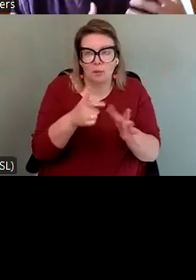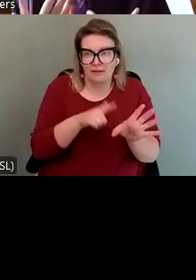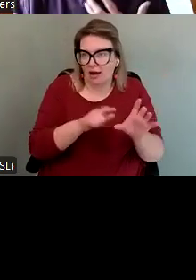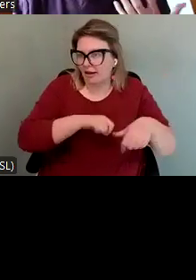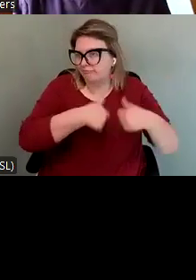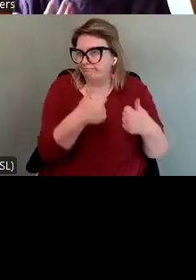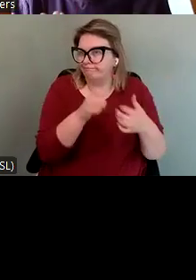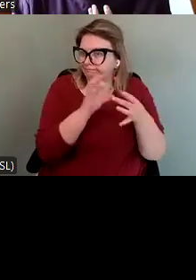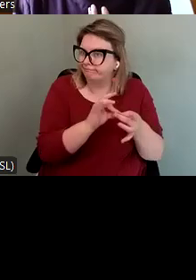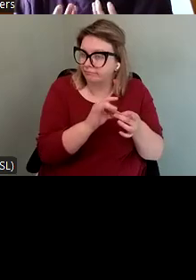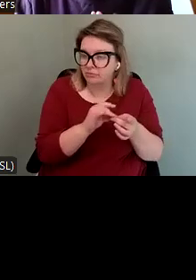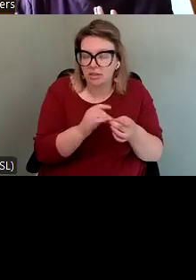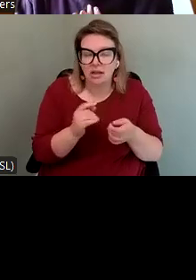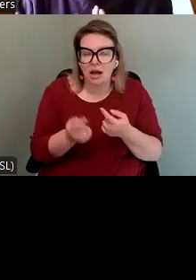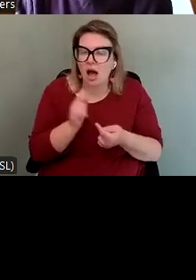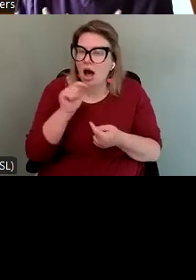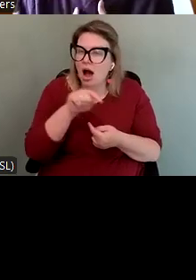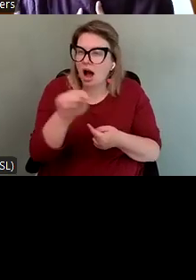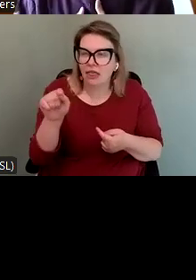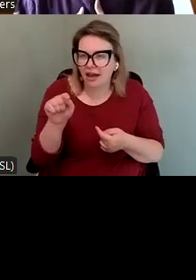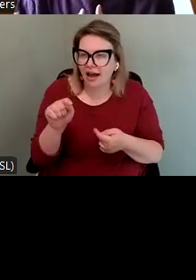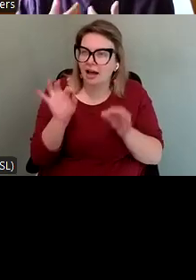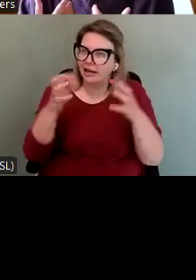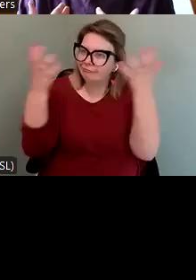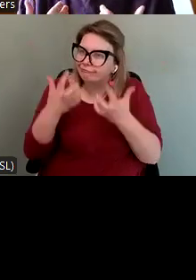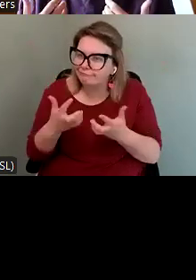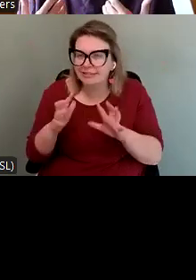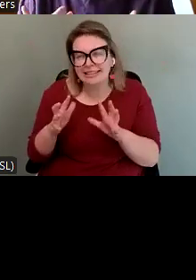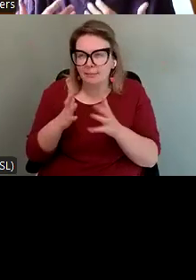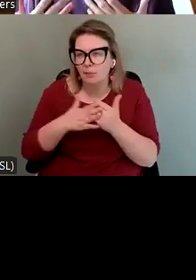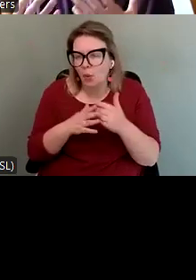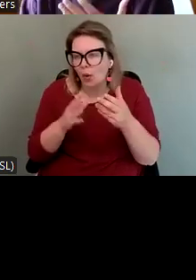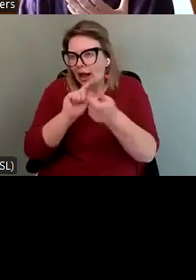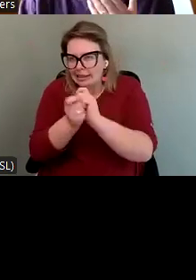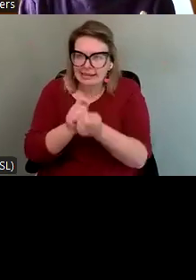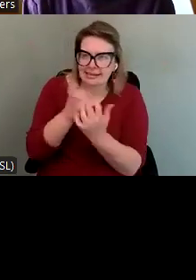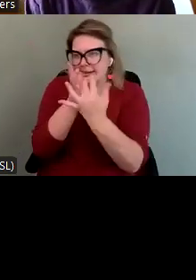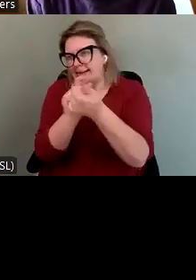sometimes you have to do a few either manual elements or you have to look at the other options.